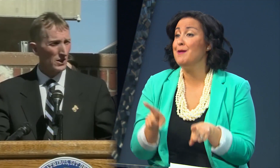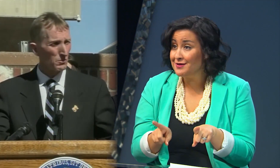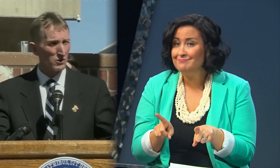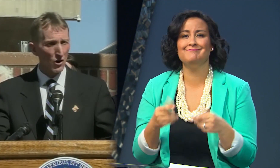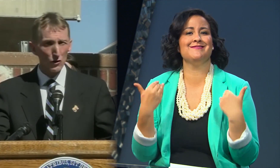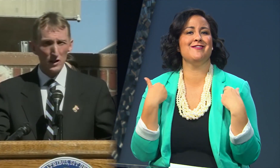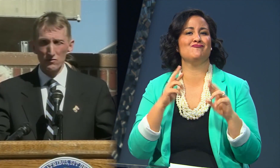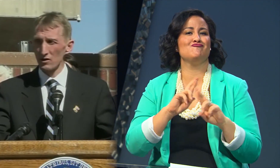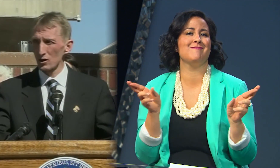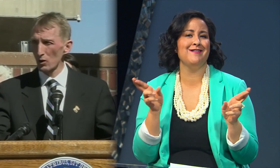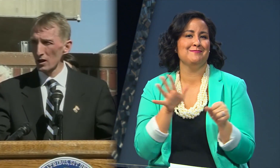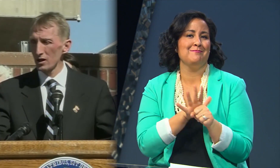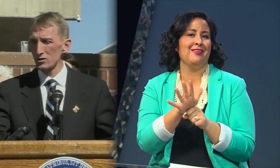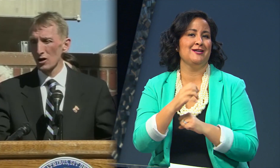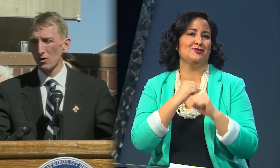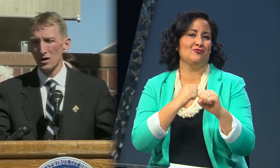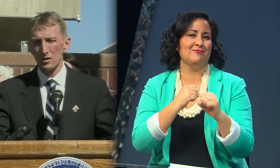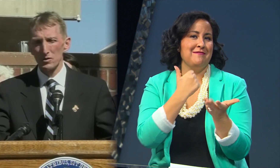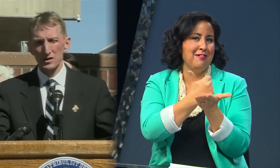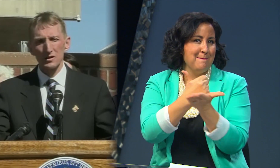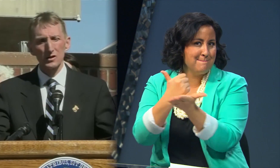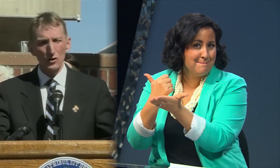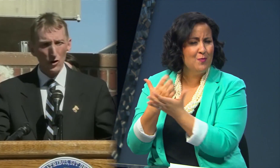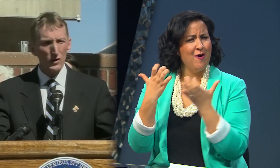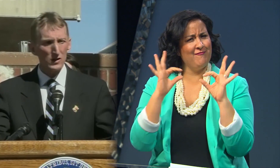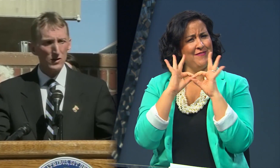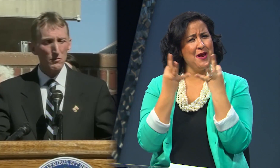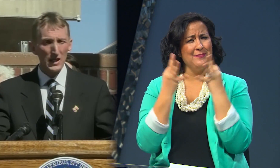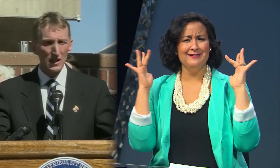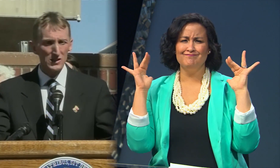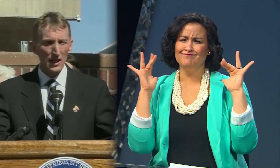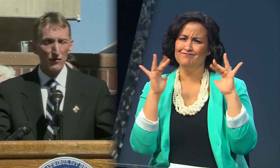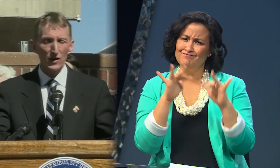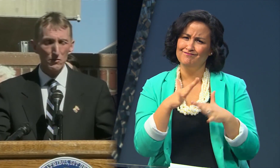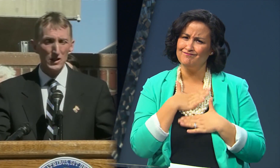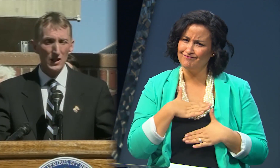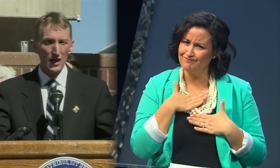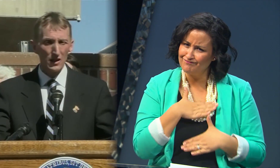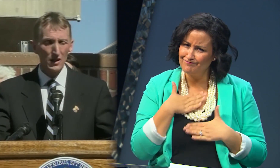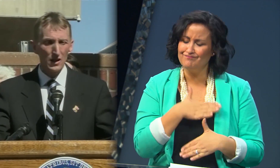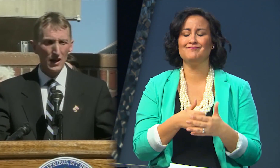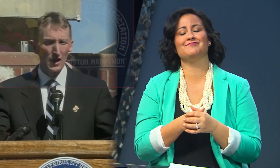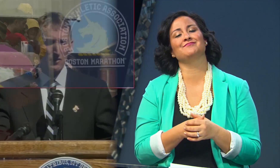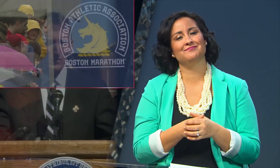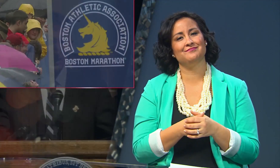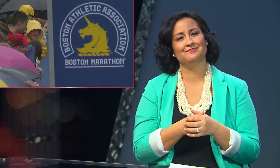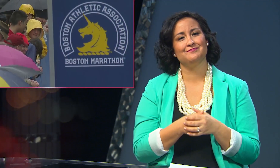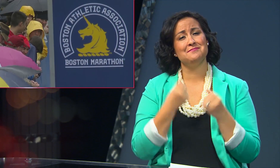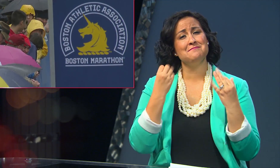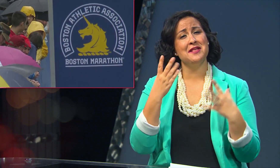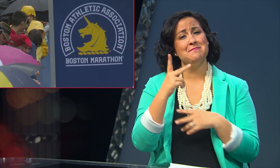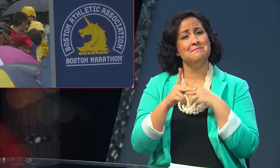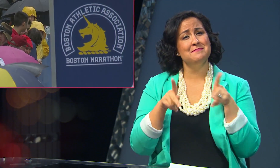THEY'LL BE ROLLING IN VERY QUICKLY. SO, BUT THE GOAL IS TO MAKE IT A SAFE FAMILY DAY.